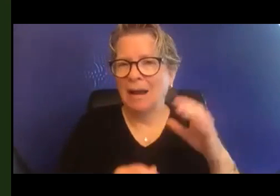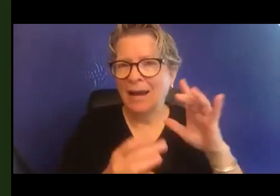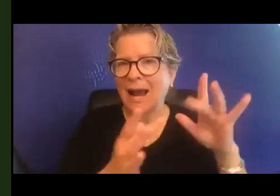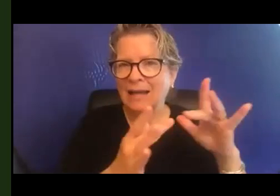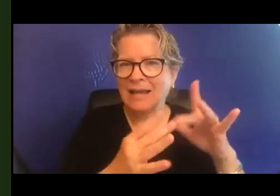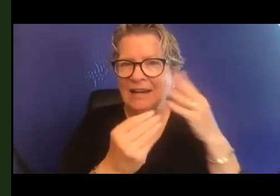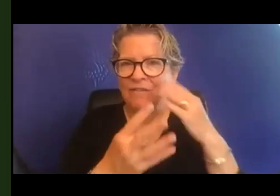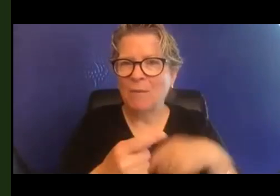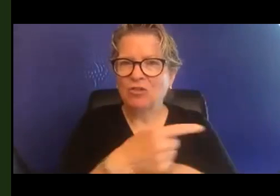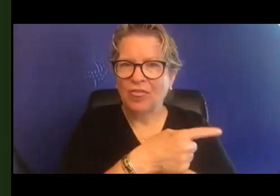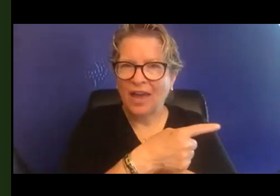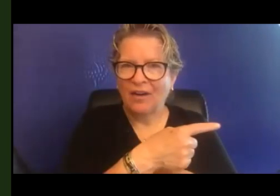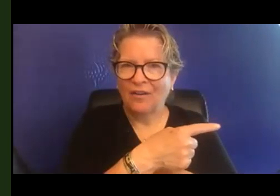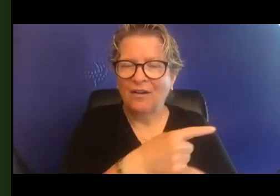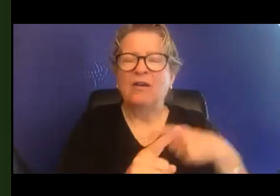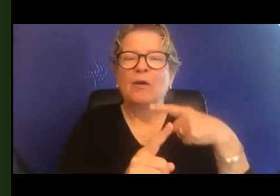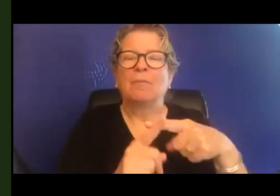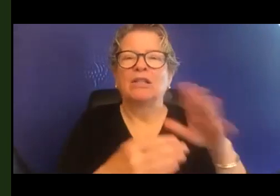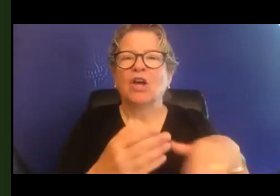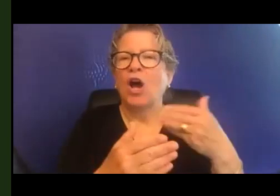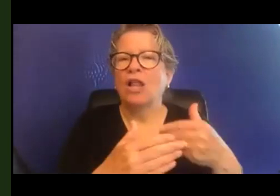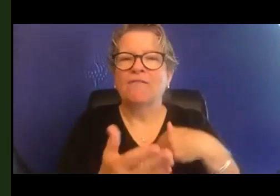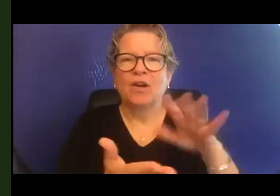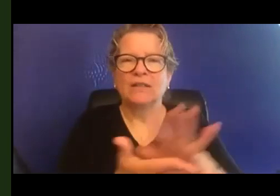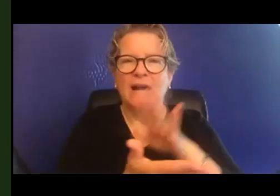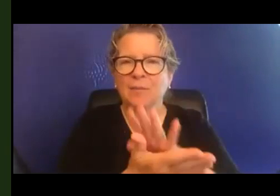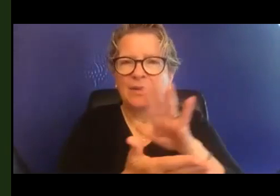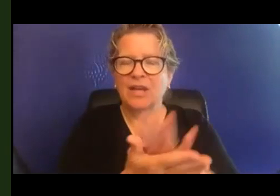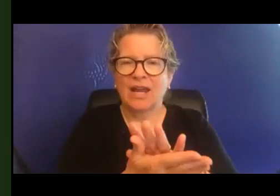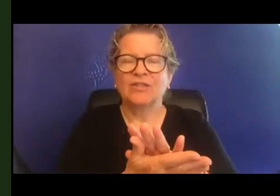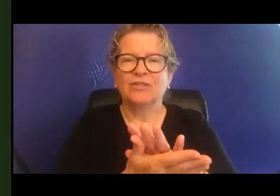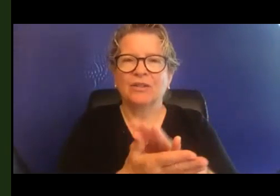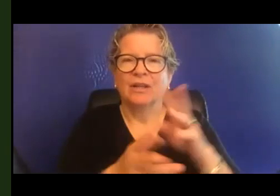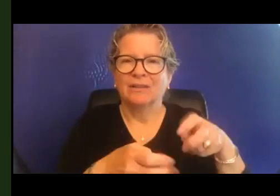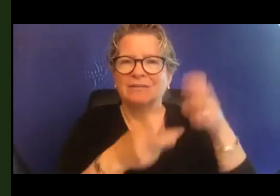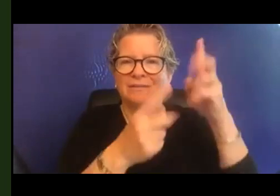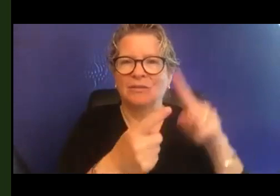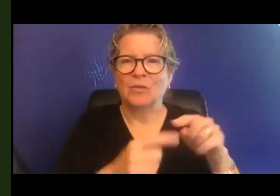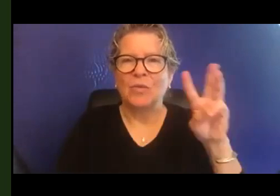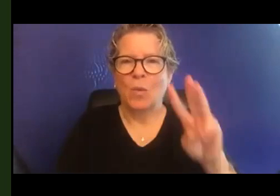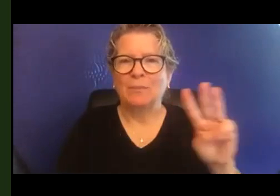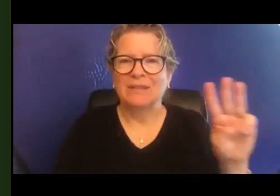information. There is -- all of our documentation goes onto this website.